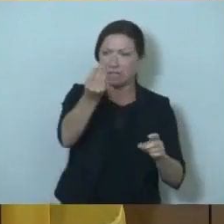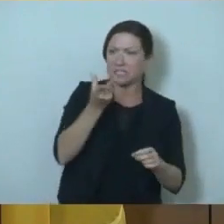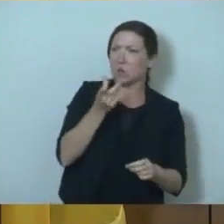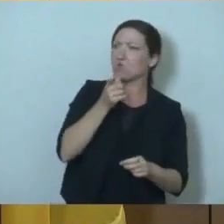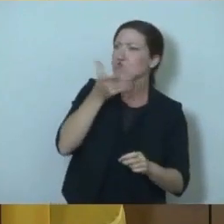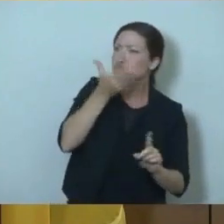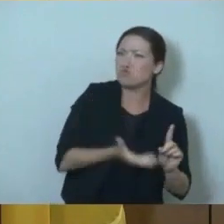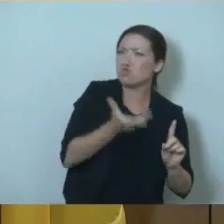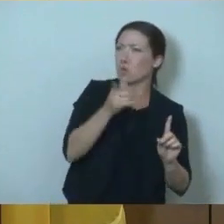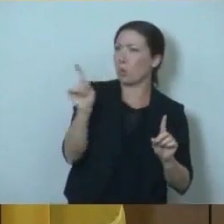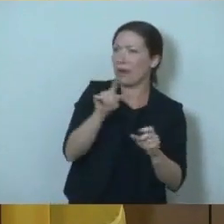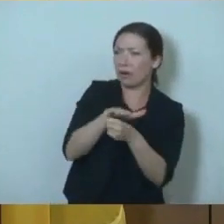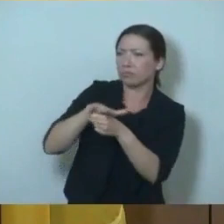LET US GET YOU TESTED.